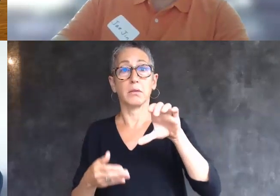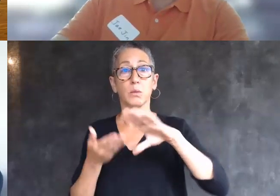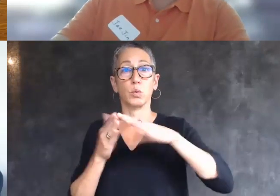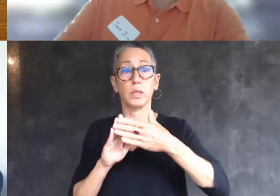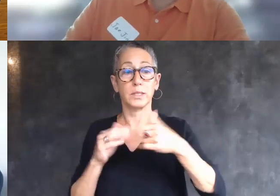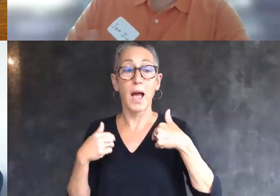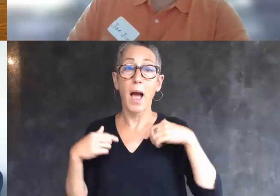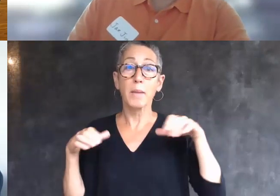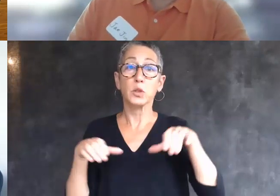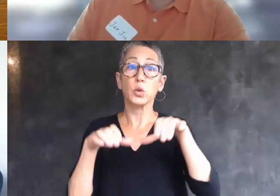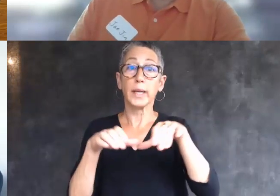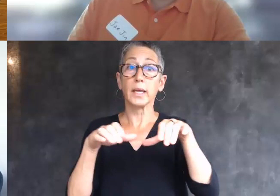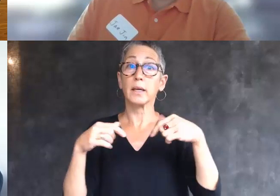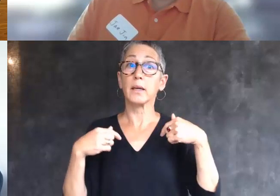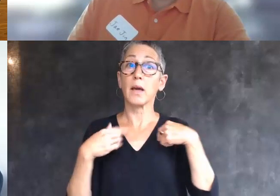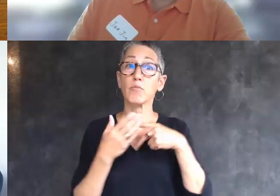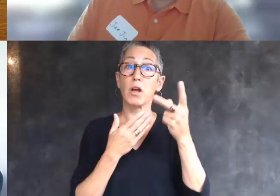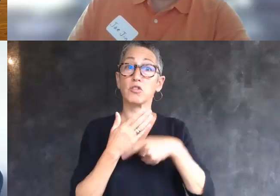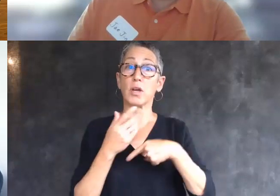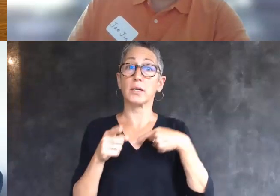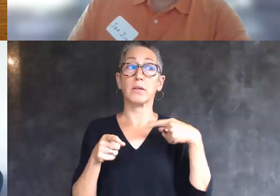I'm doing a project that work on the